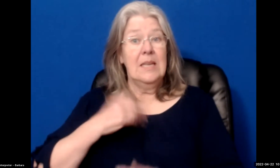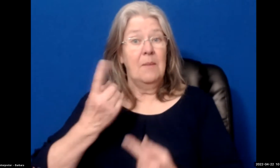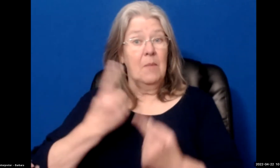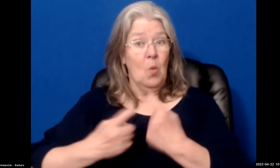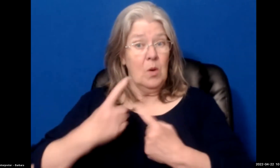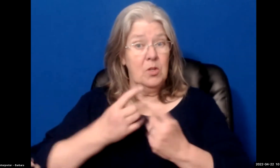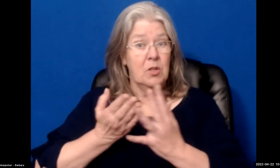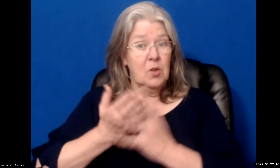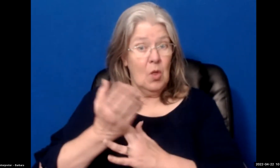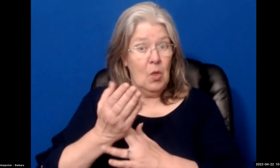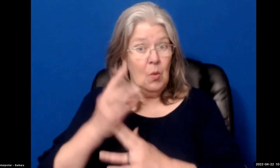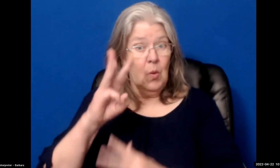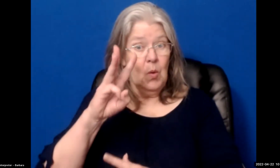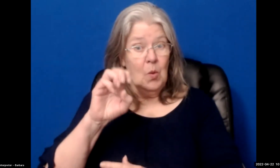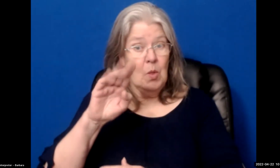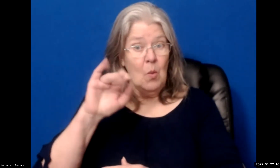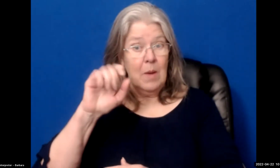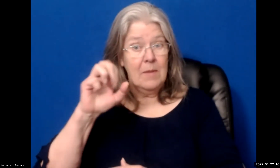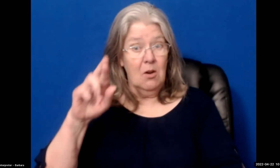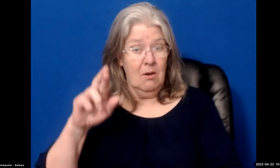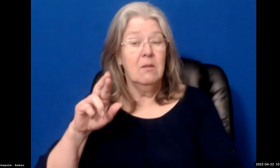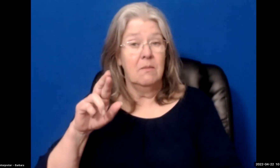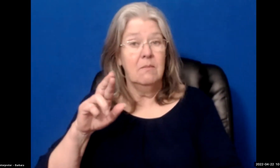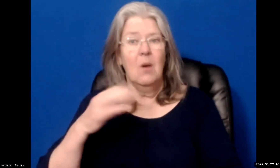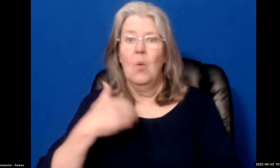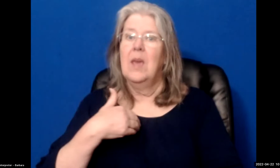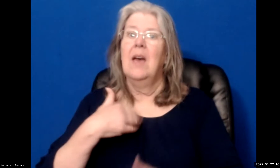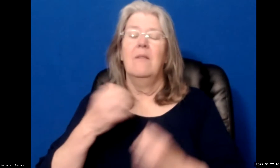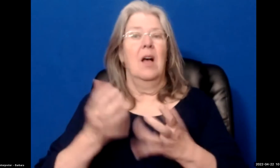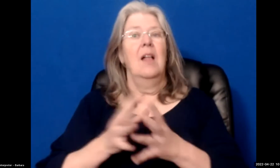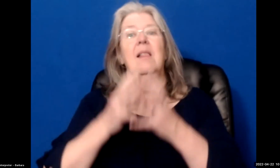had quite a few submitted in advance and Dr. Klemsz will be